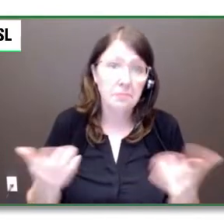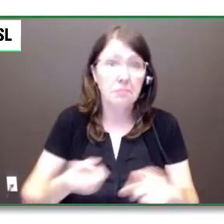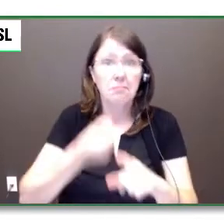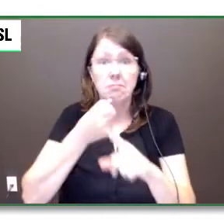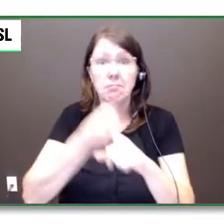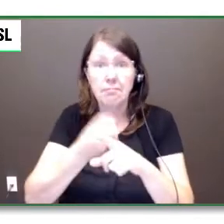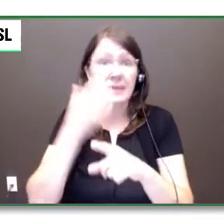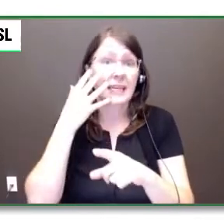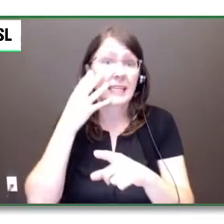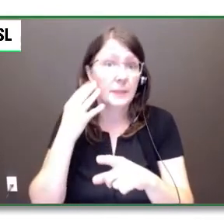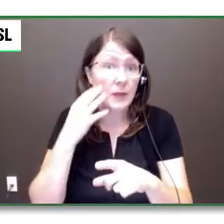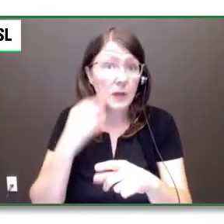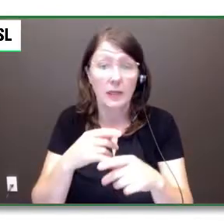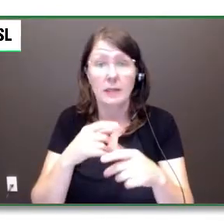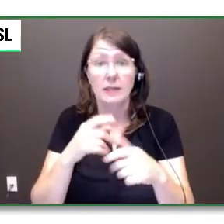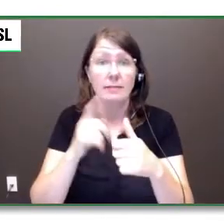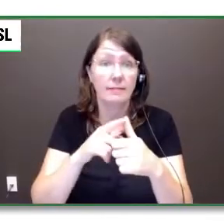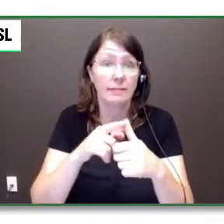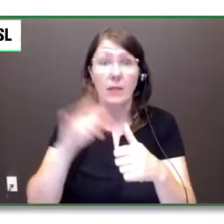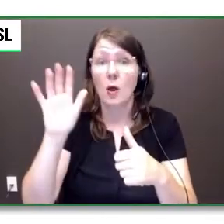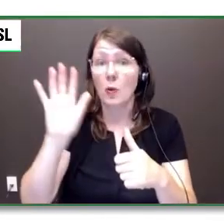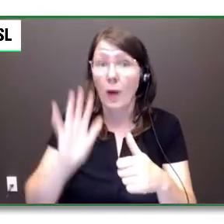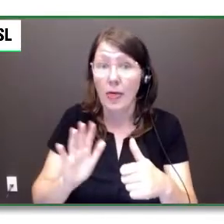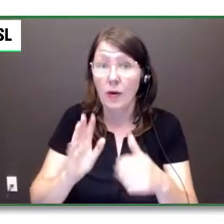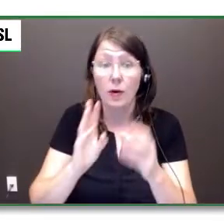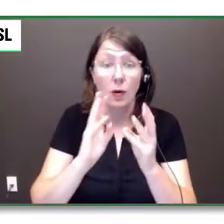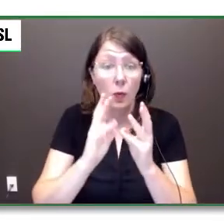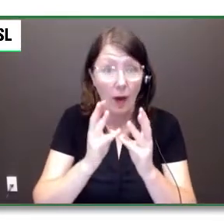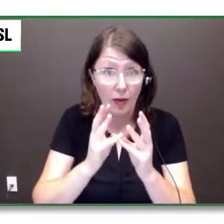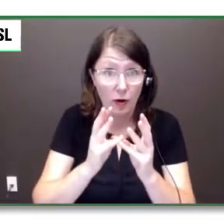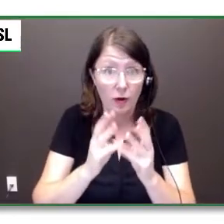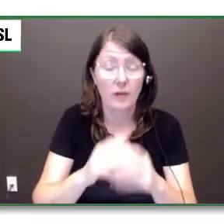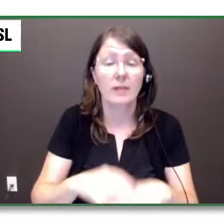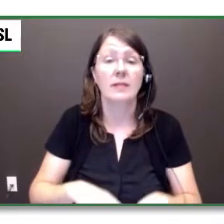social barriers whether and and when we talk about barriers we're also thinking